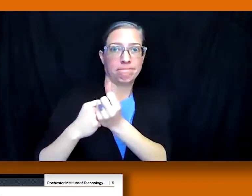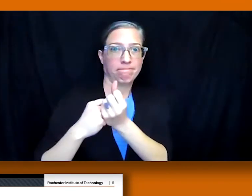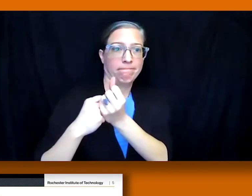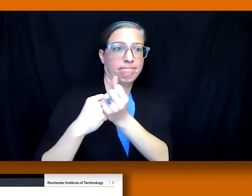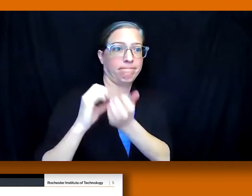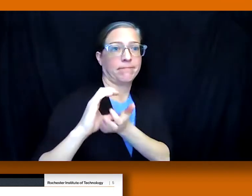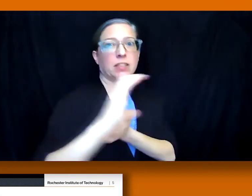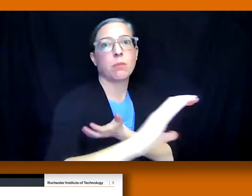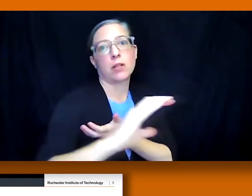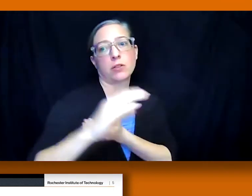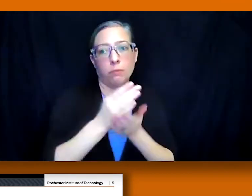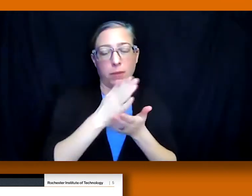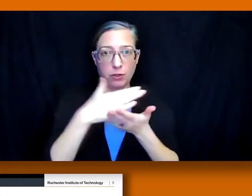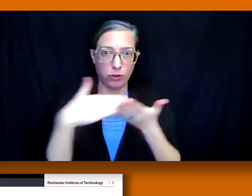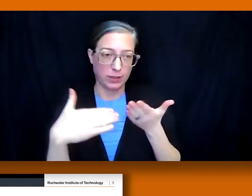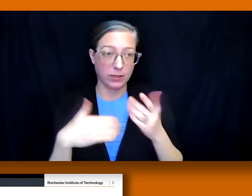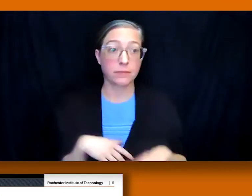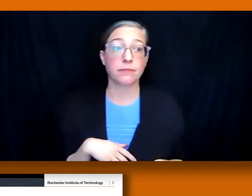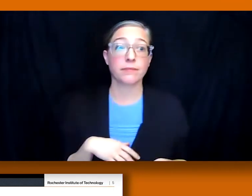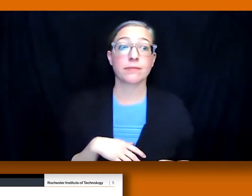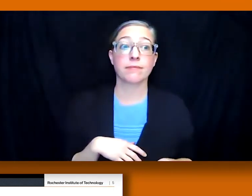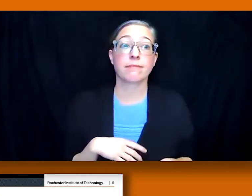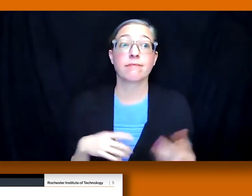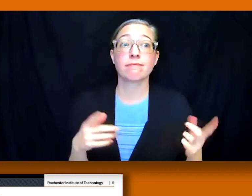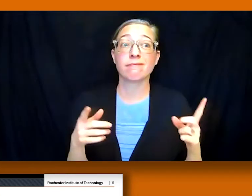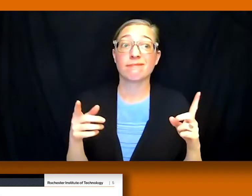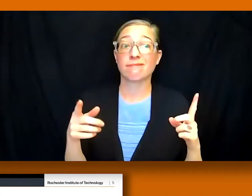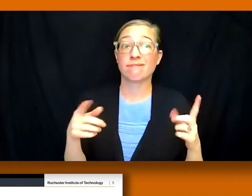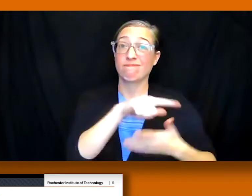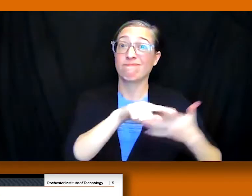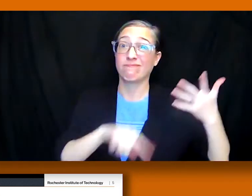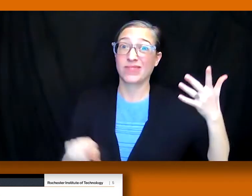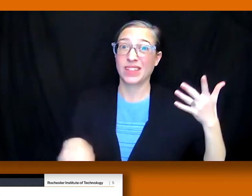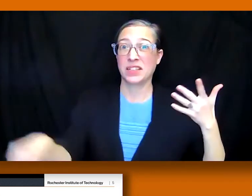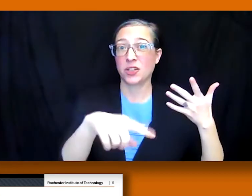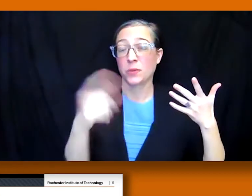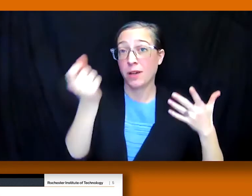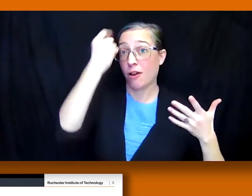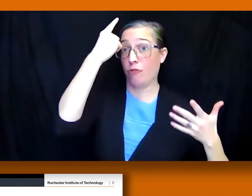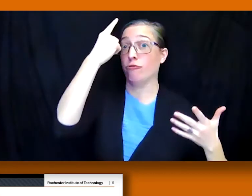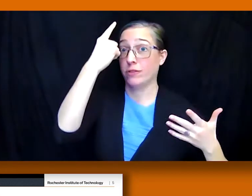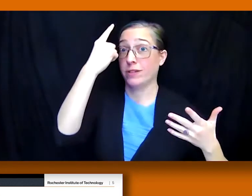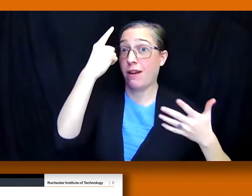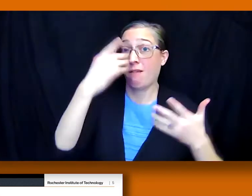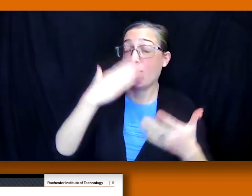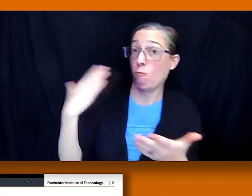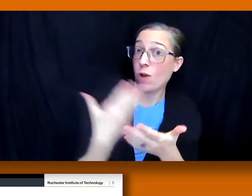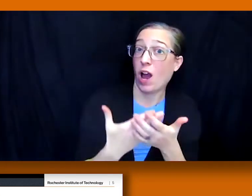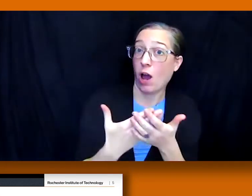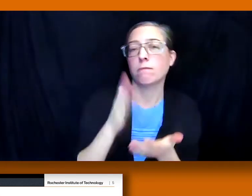Understanding them will help prepare for a... for a grant project.